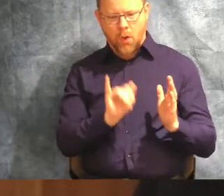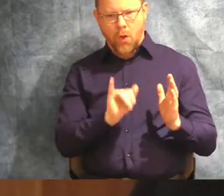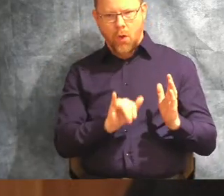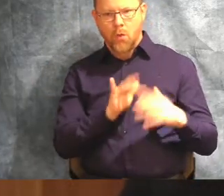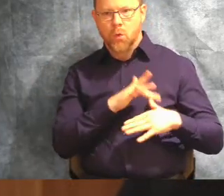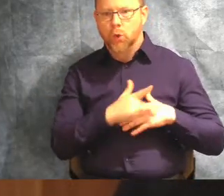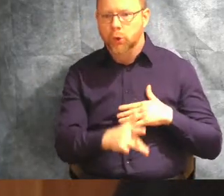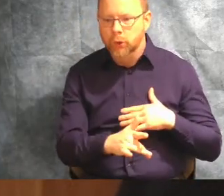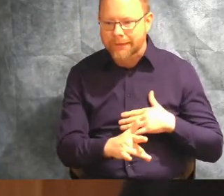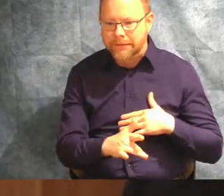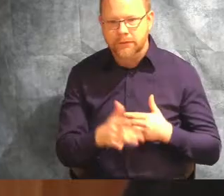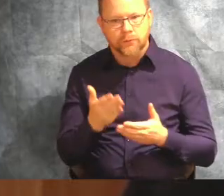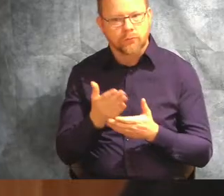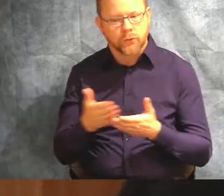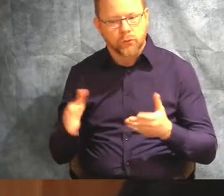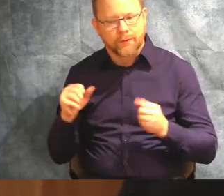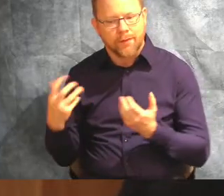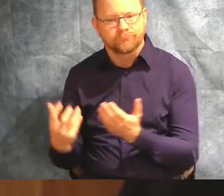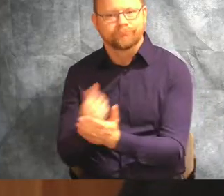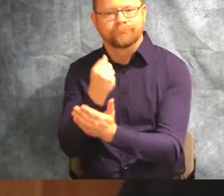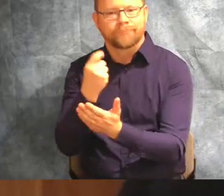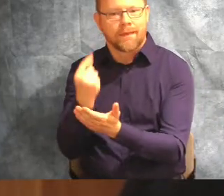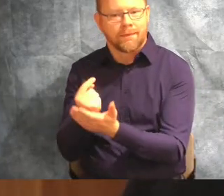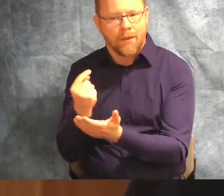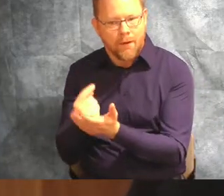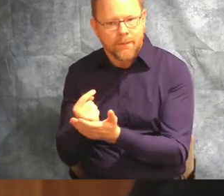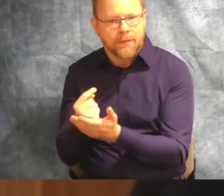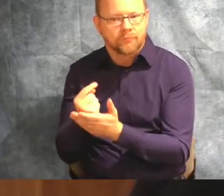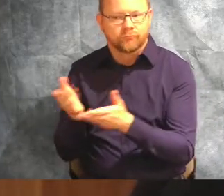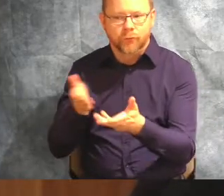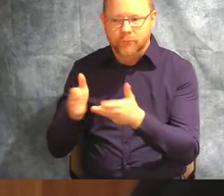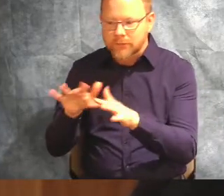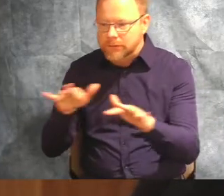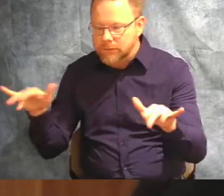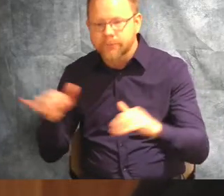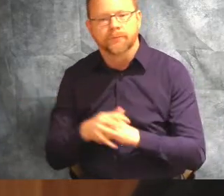children receive the therapies and resources they need. It helps communities understand that